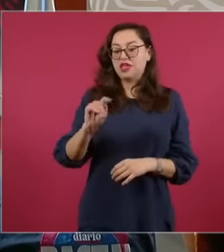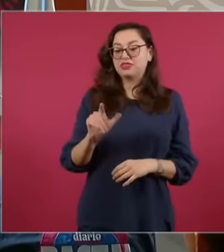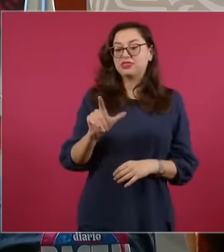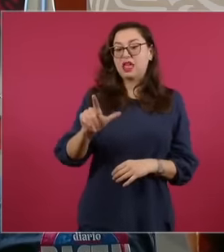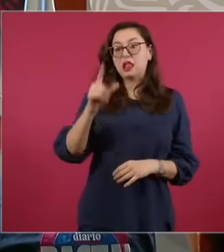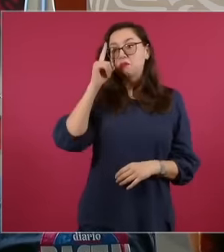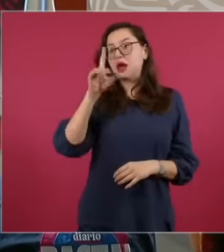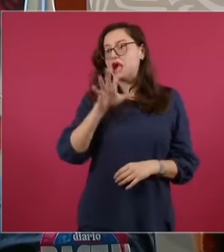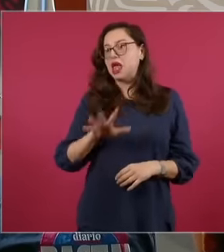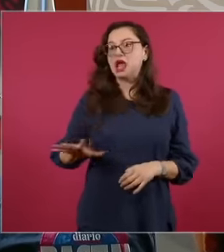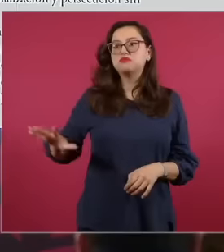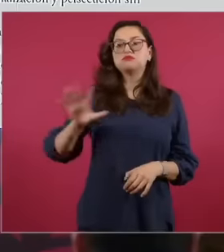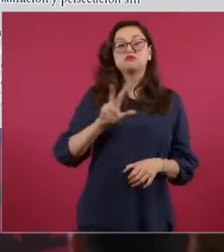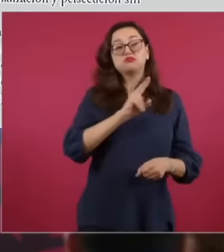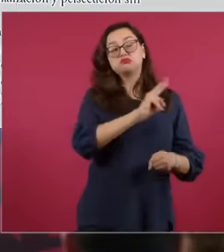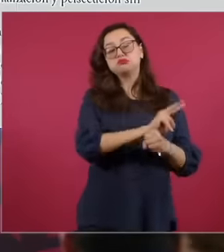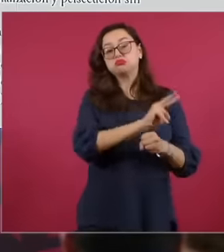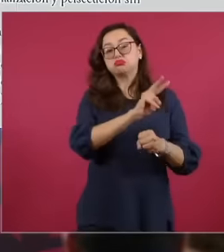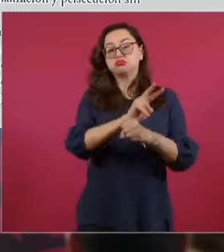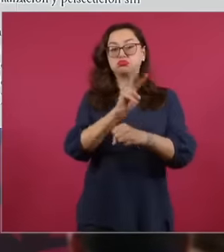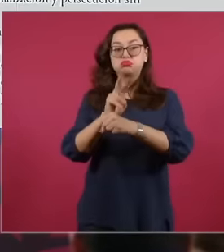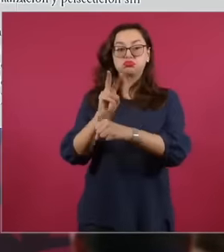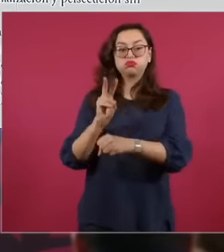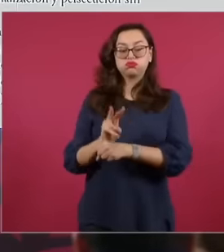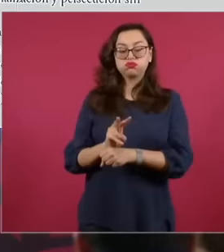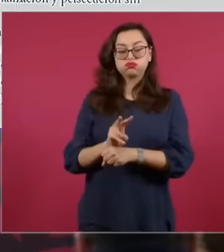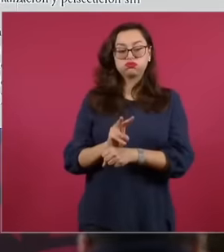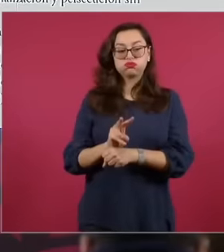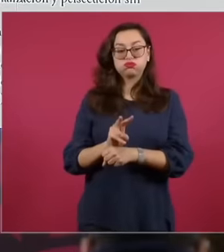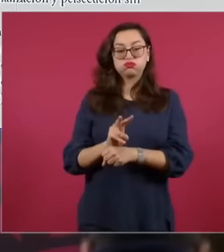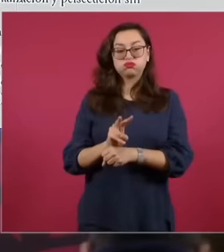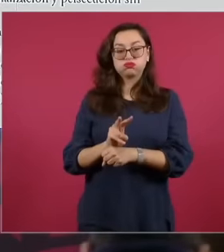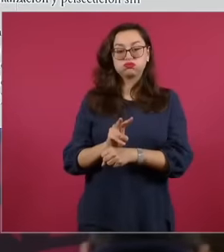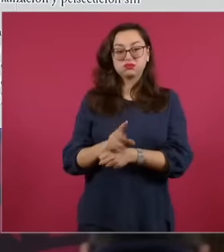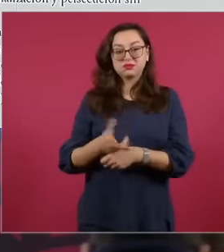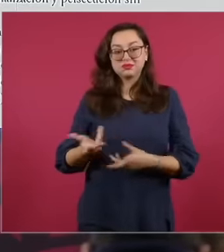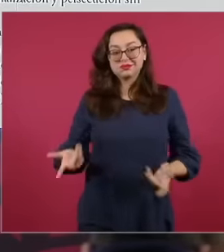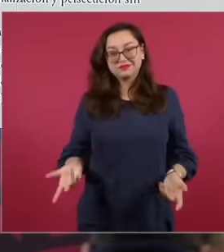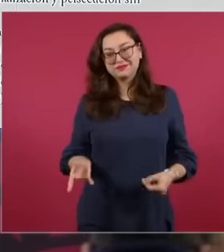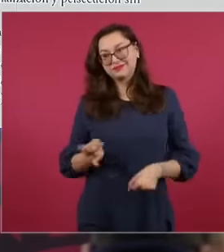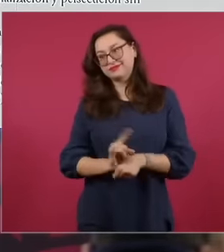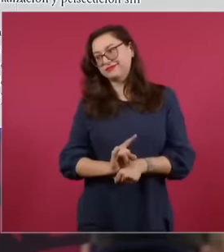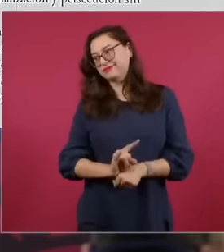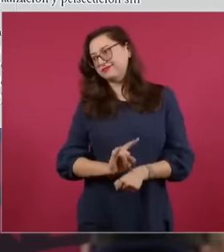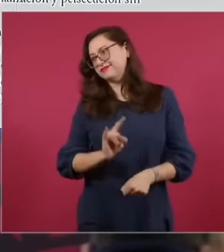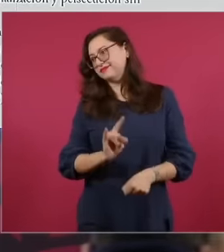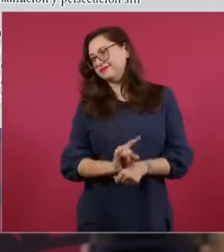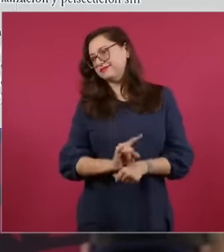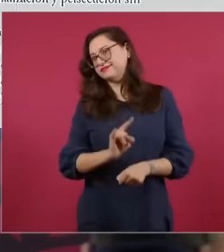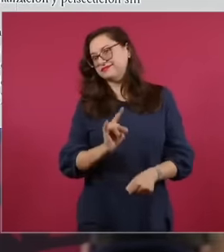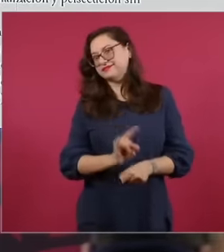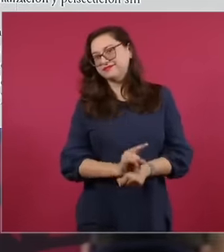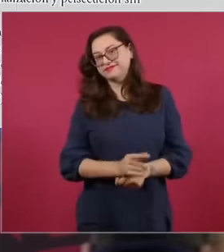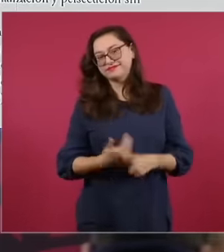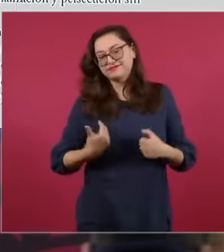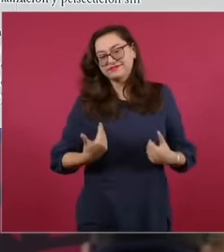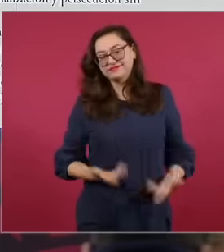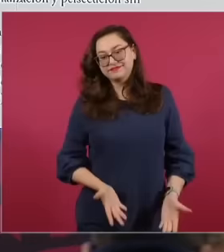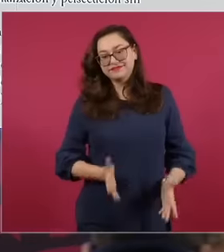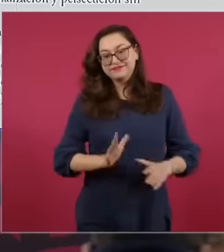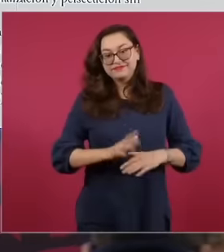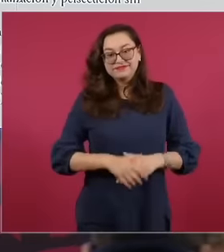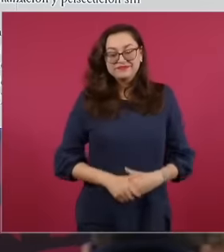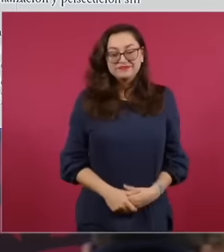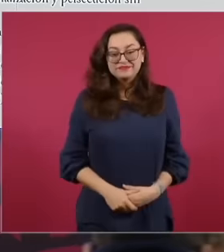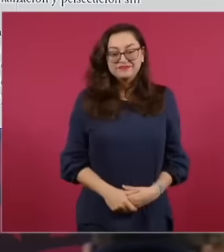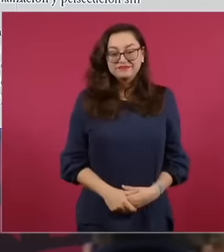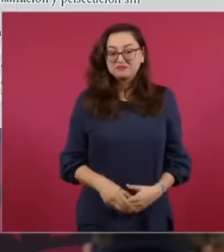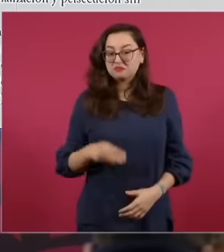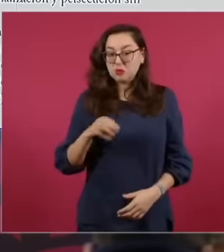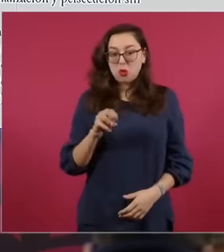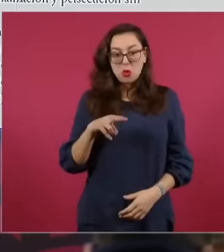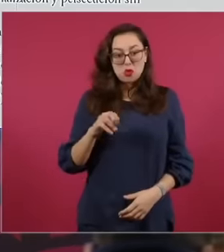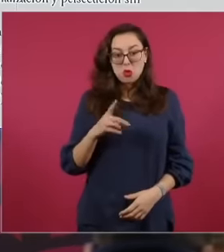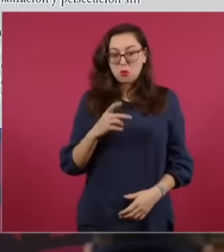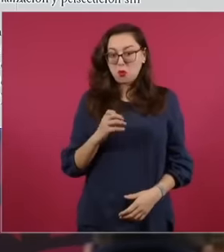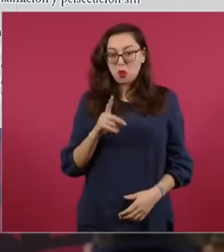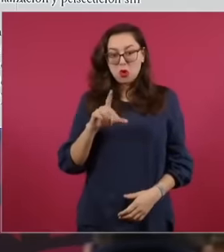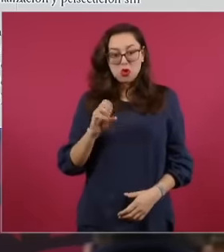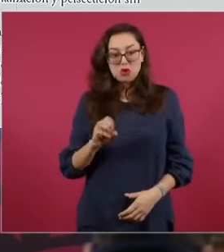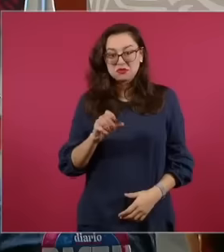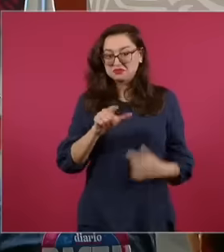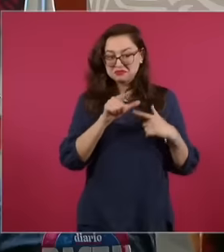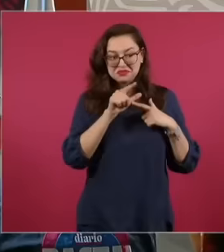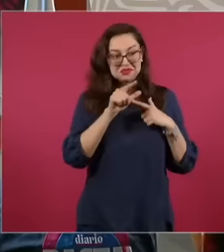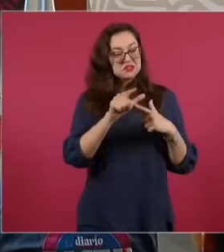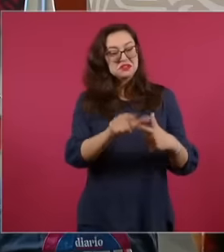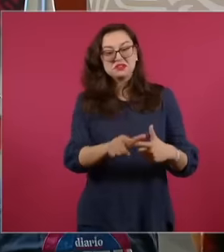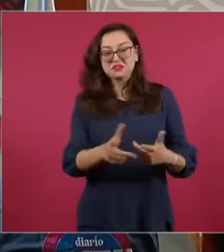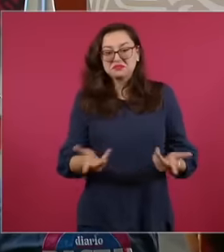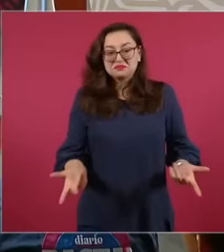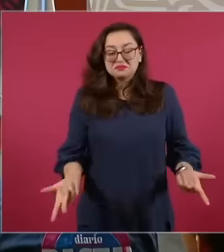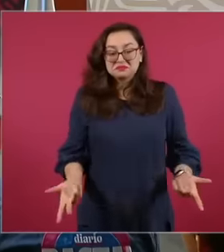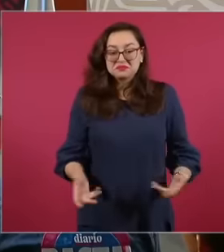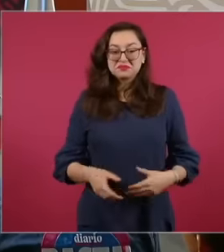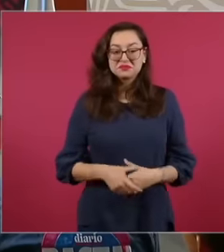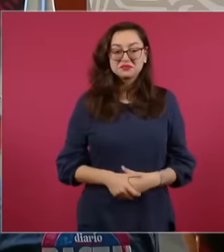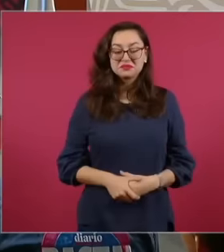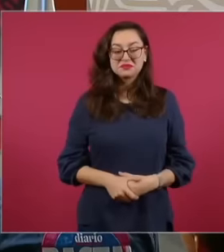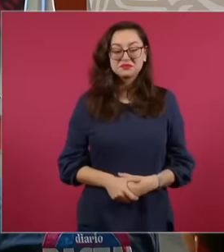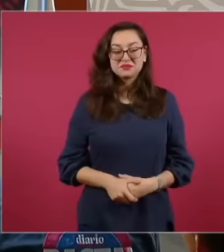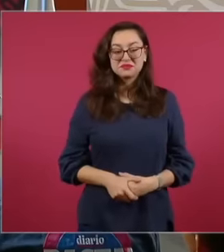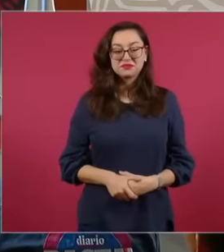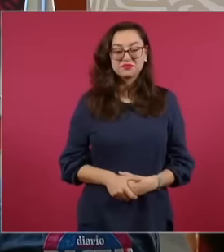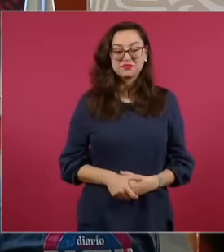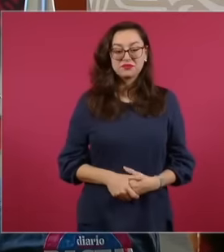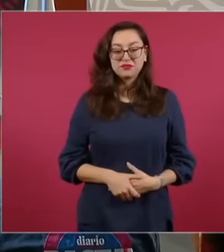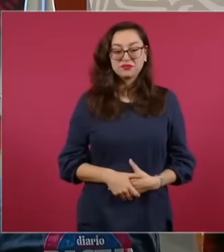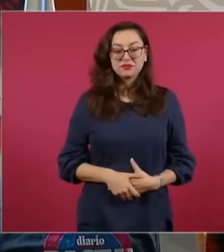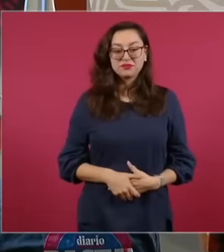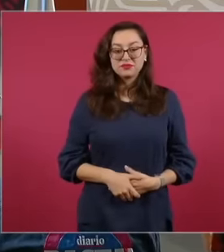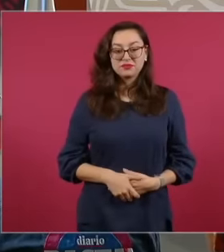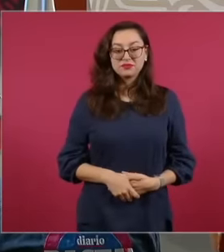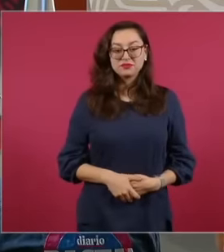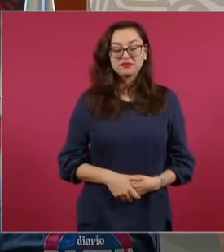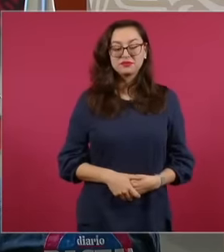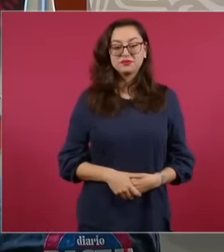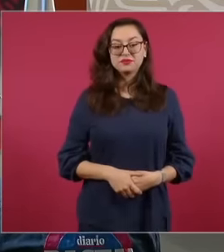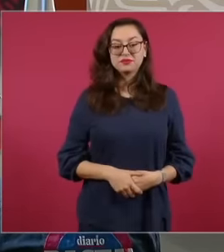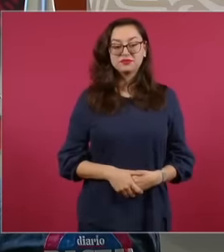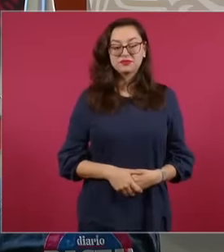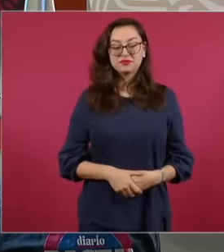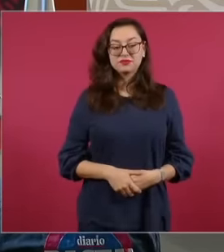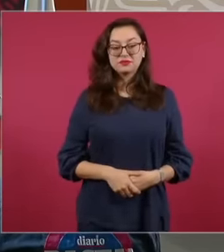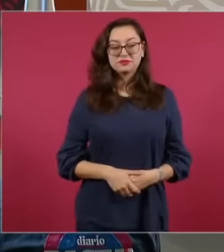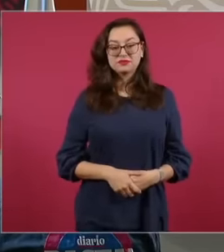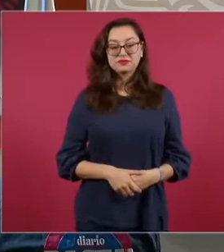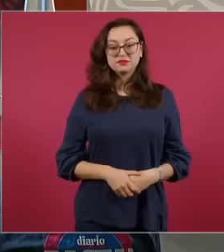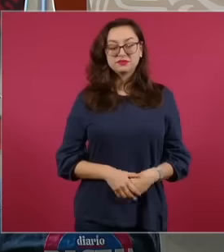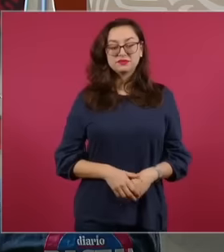sector. What are the results? Do the monopolies continue to move forward